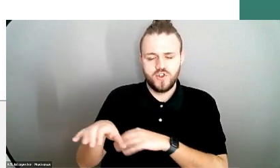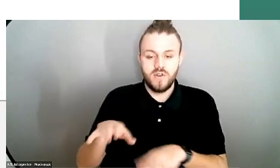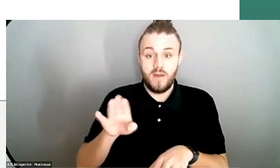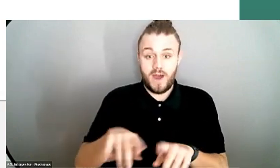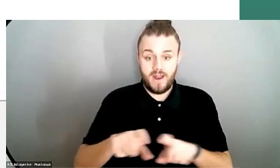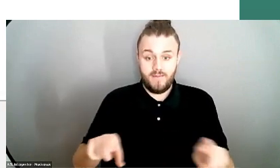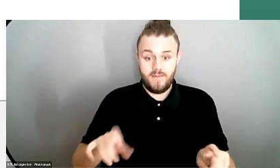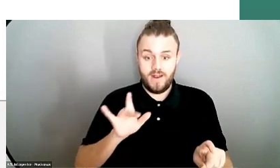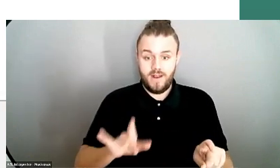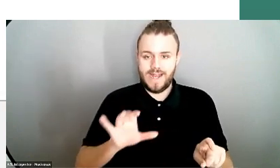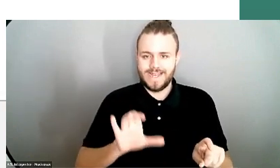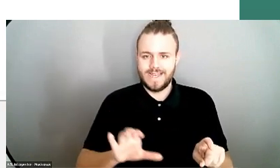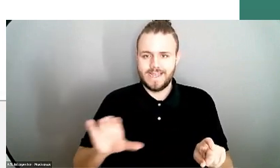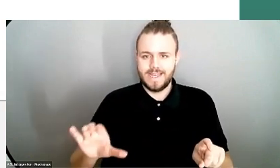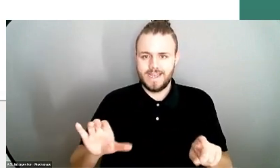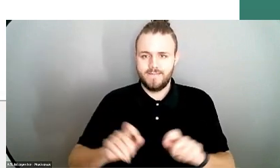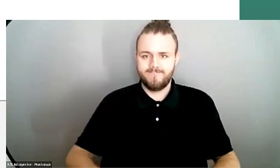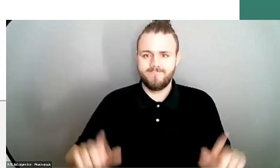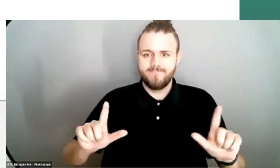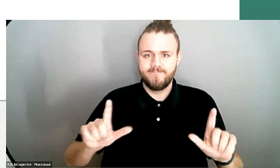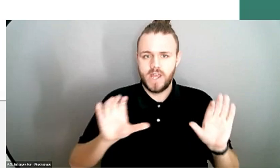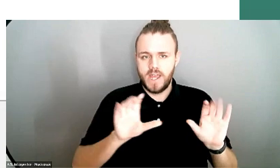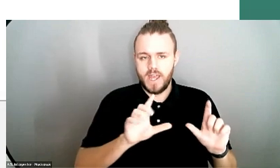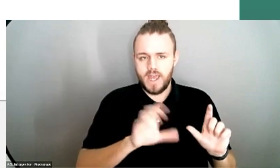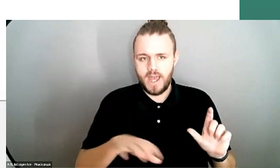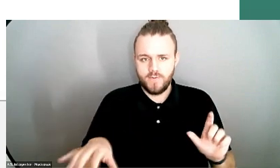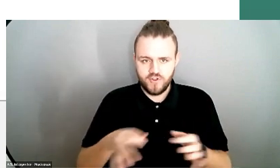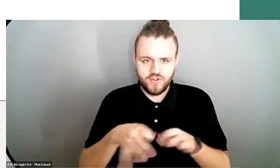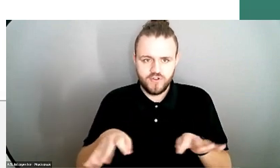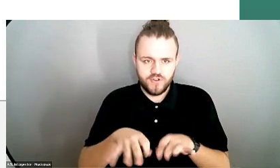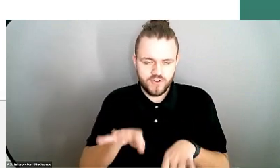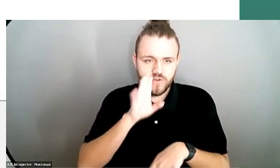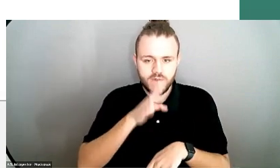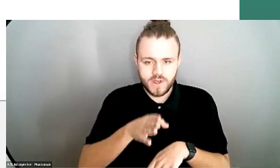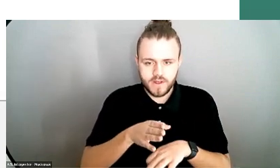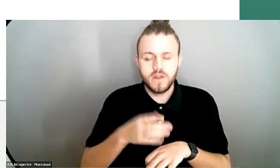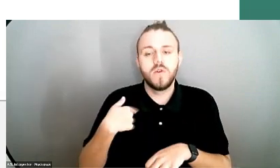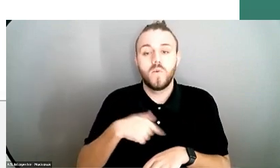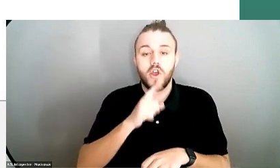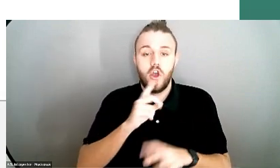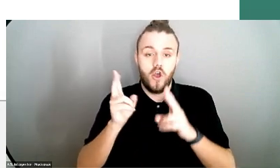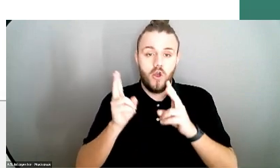the CC Show Captions button. We are recording this webinar.